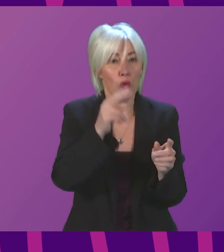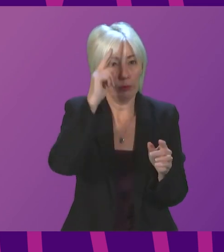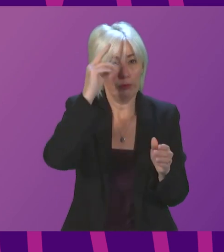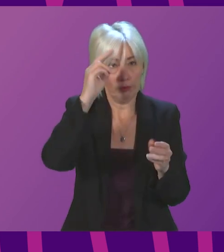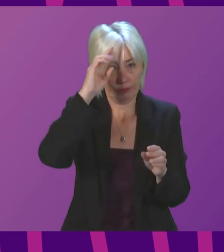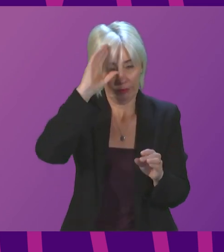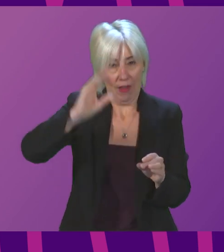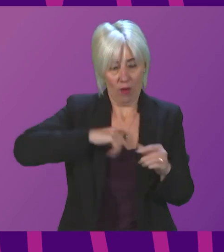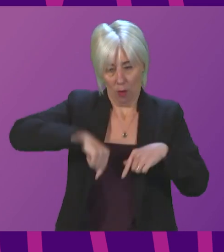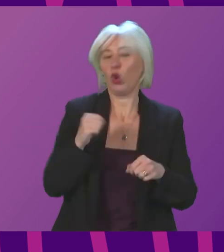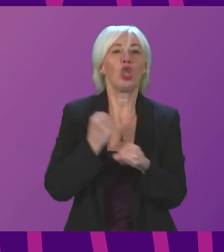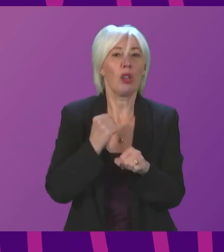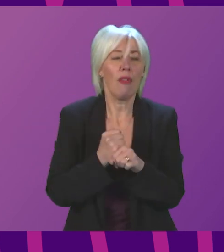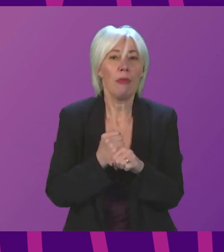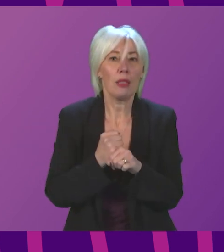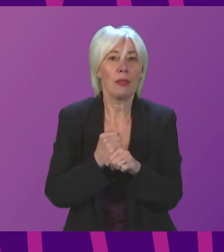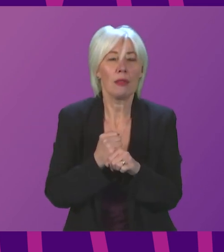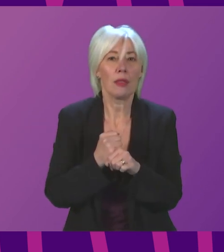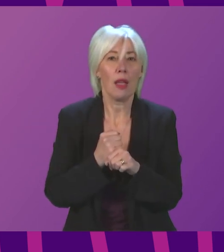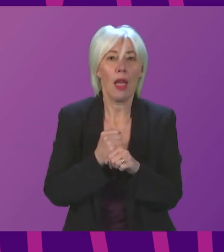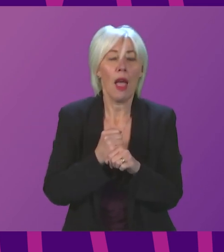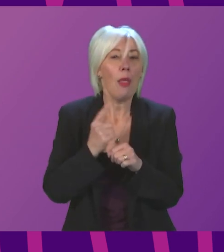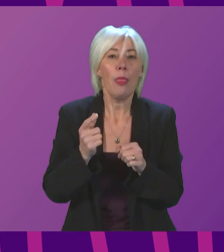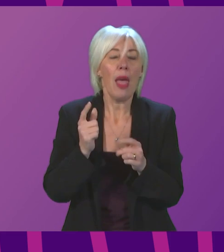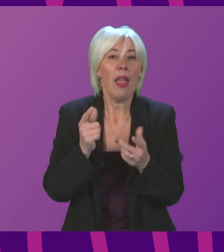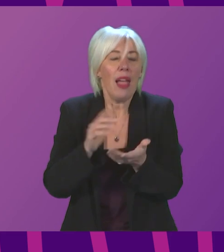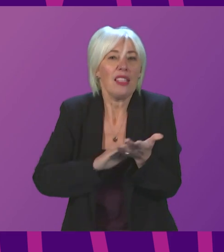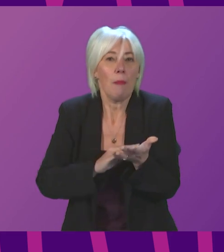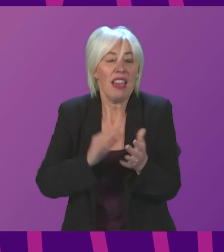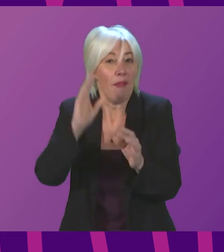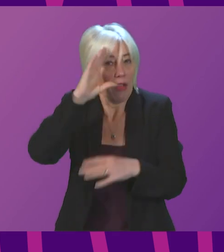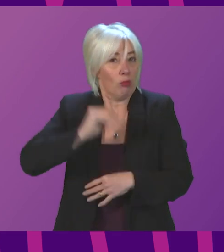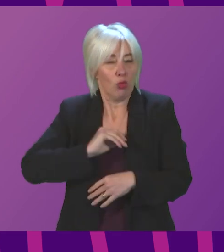notifications do not happen, it does not mean that no action is taken. Health boards have